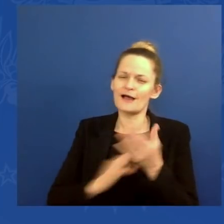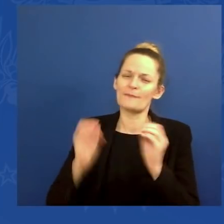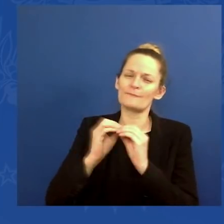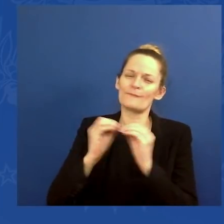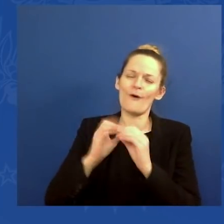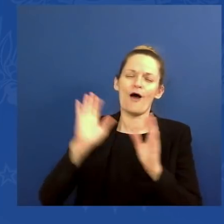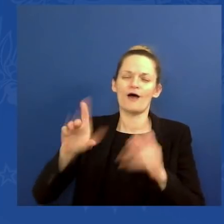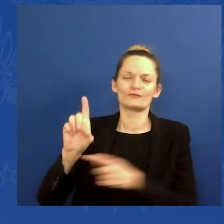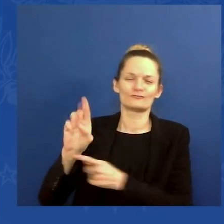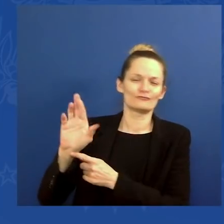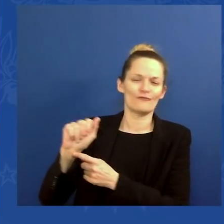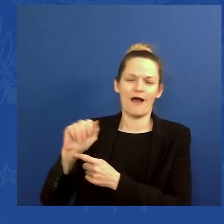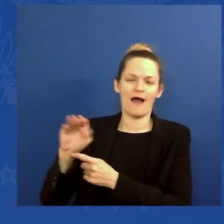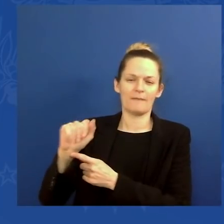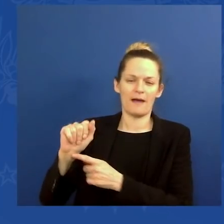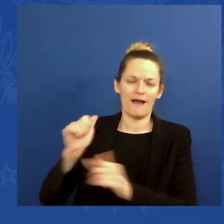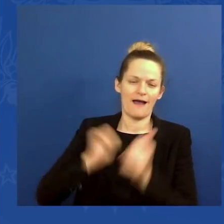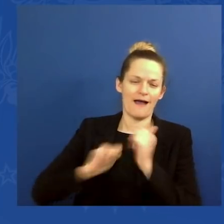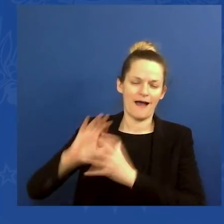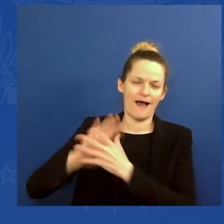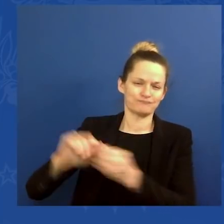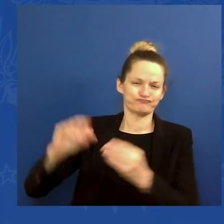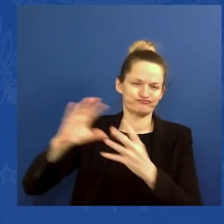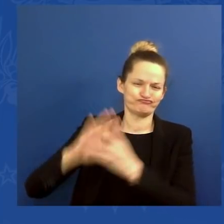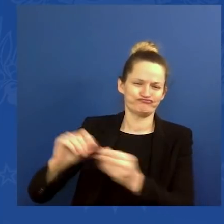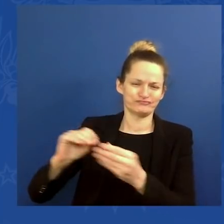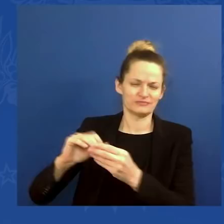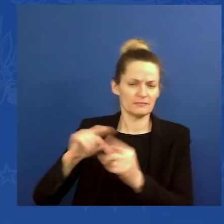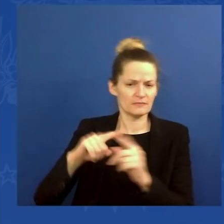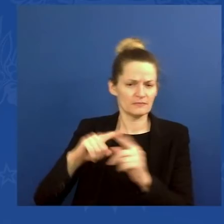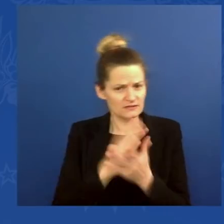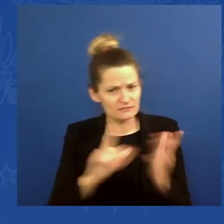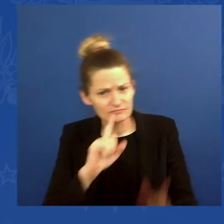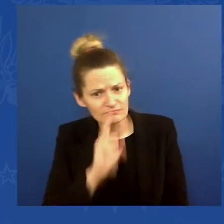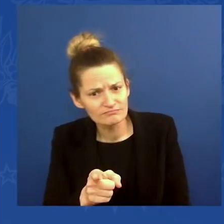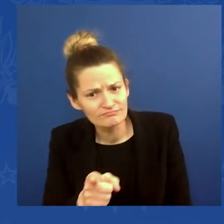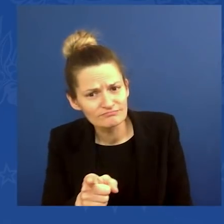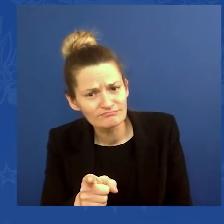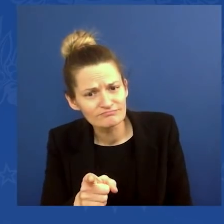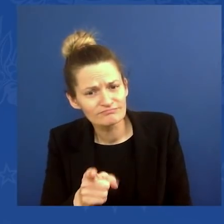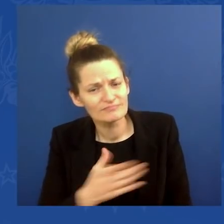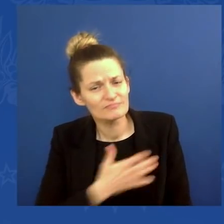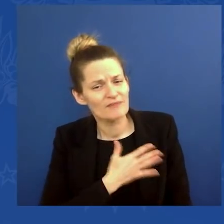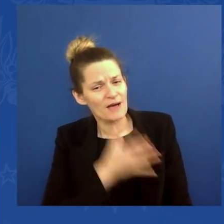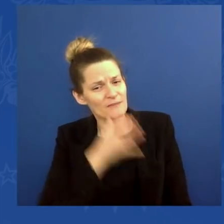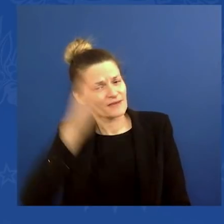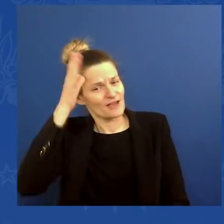But it was -- it was really amazing. But when we took them to the north, it was interesting.